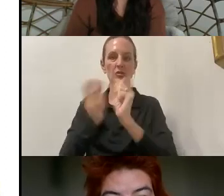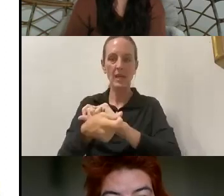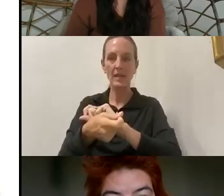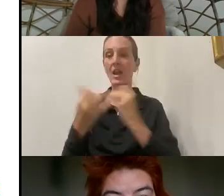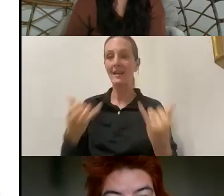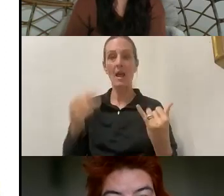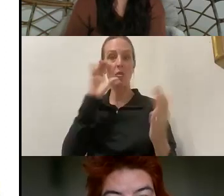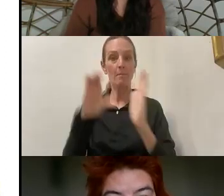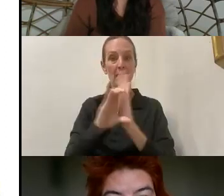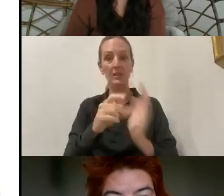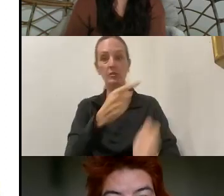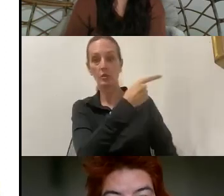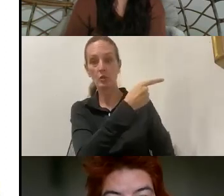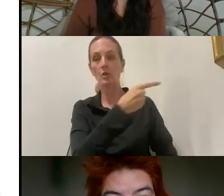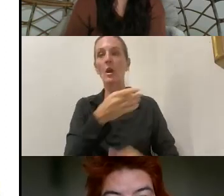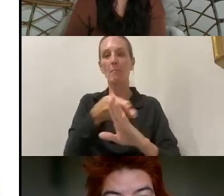they would take interns over to Uganda and Zambia.